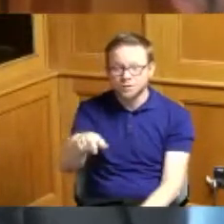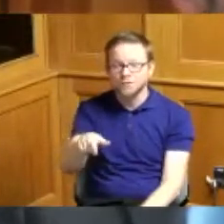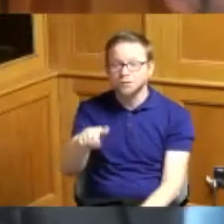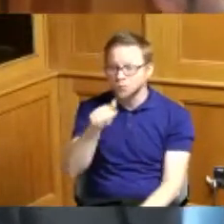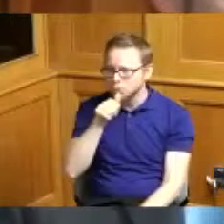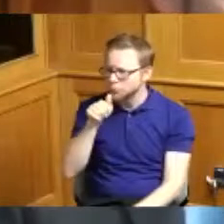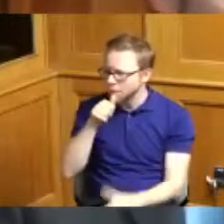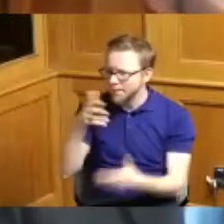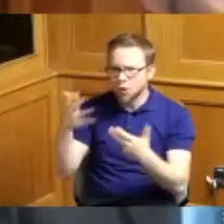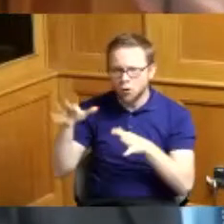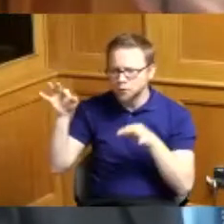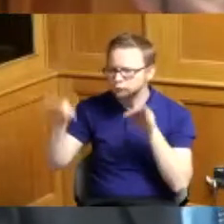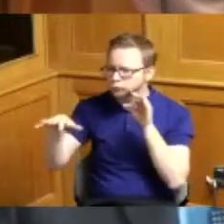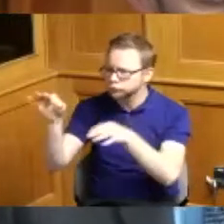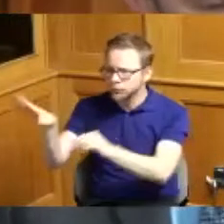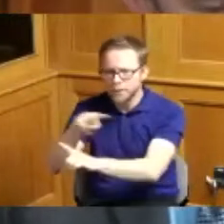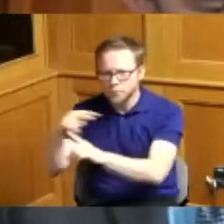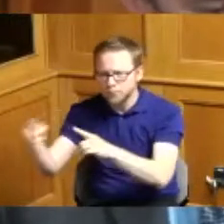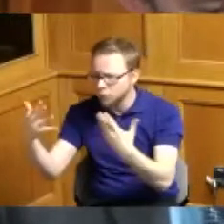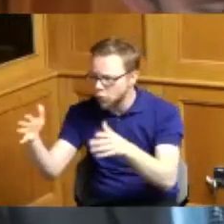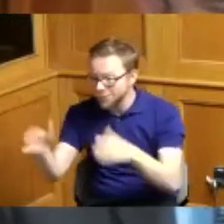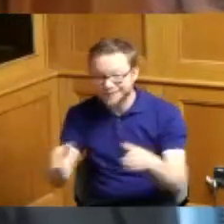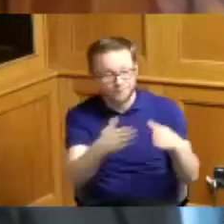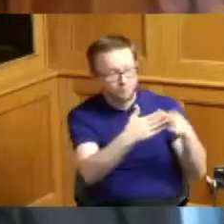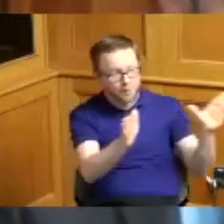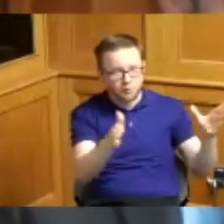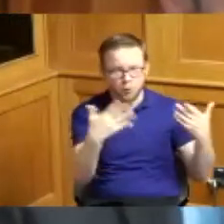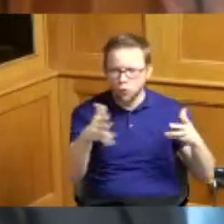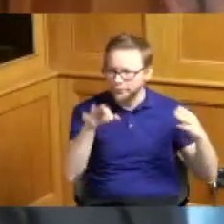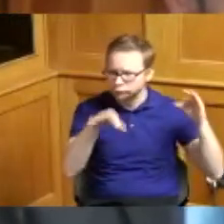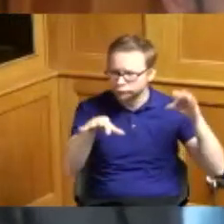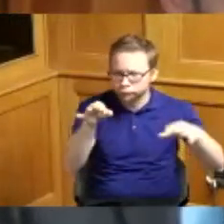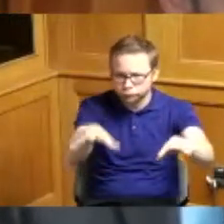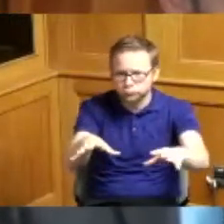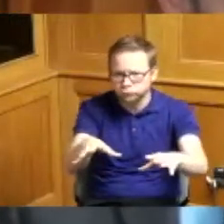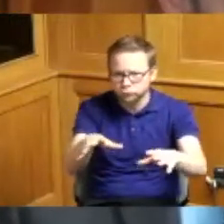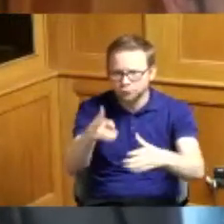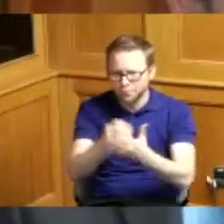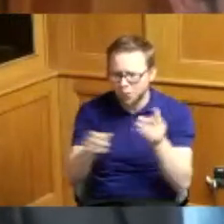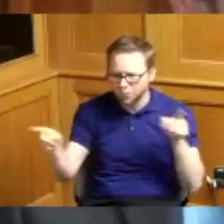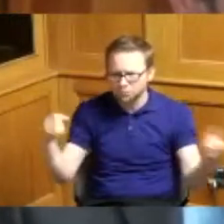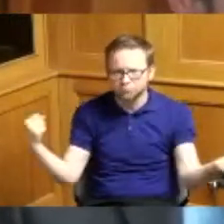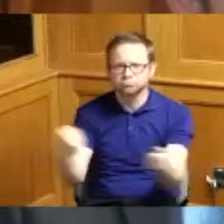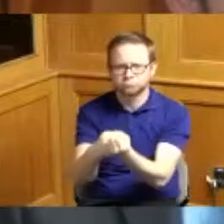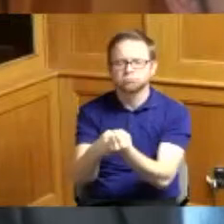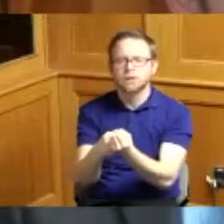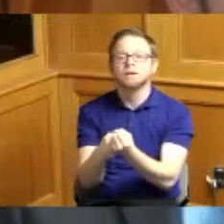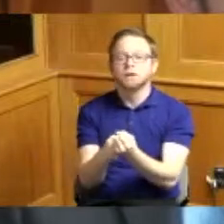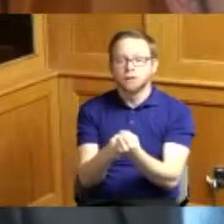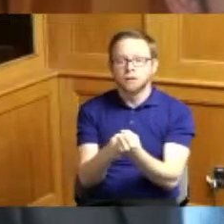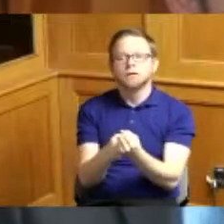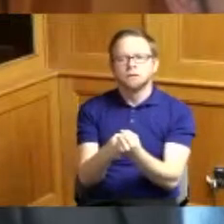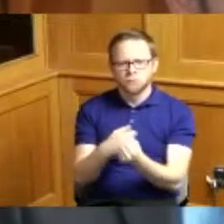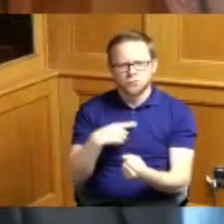the public side has weighed in uh and so I believe that you know this is our investment this is our